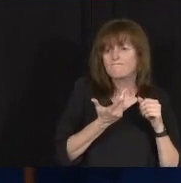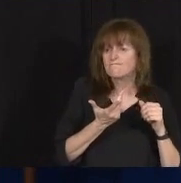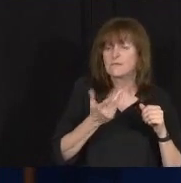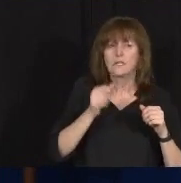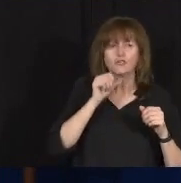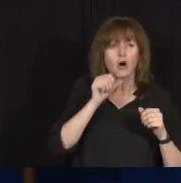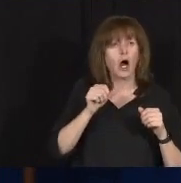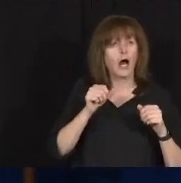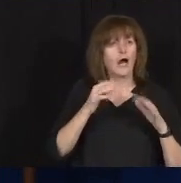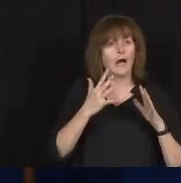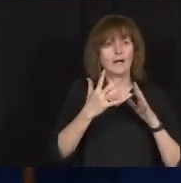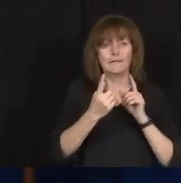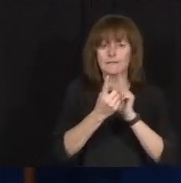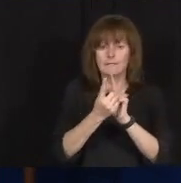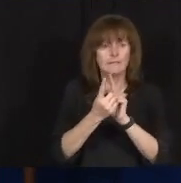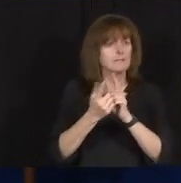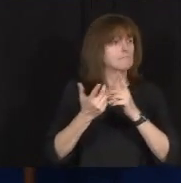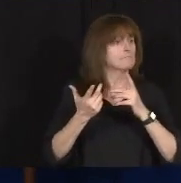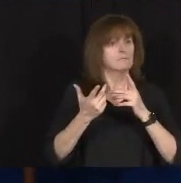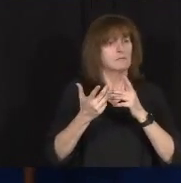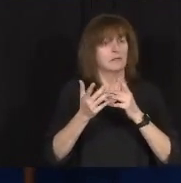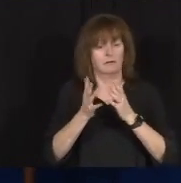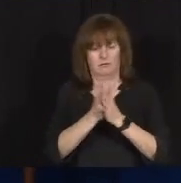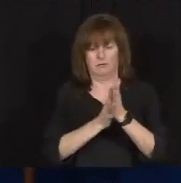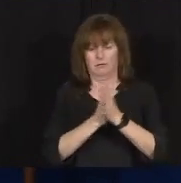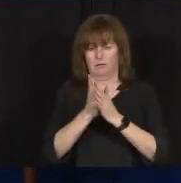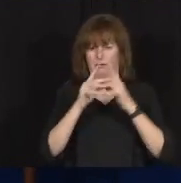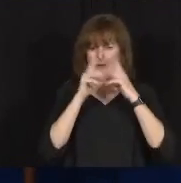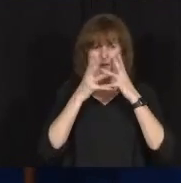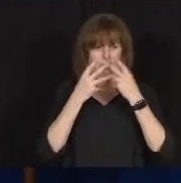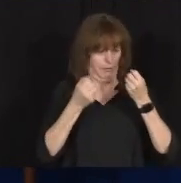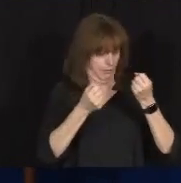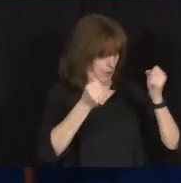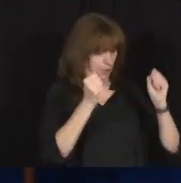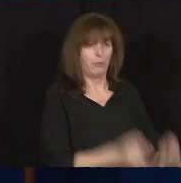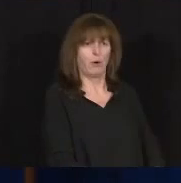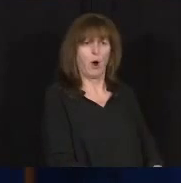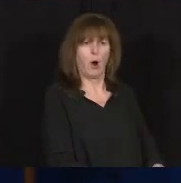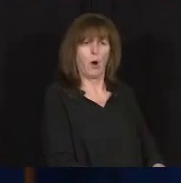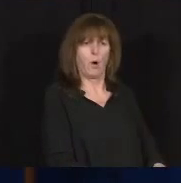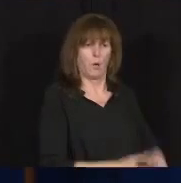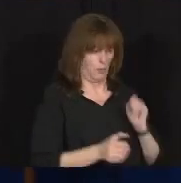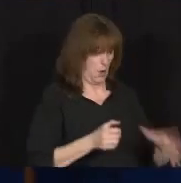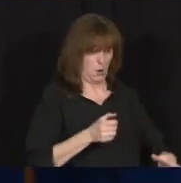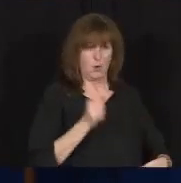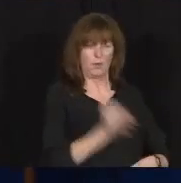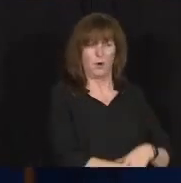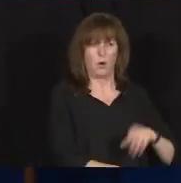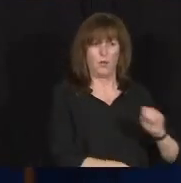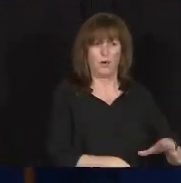contamination having the gloves everywhere. S